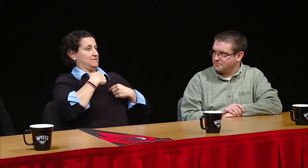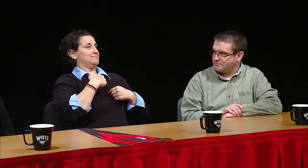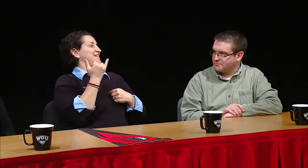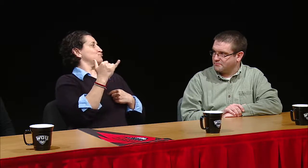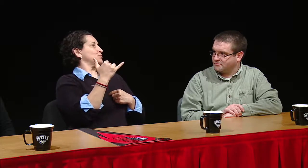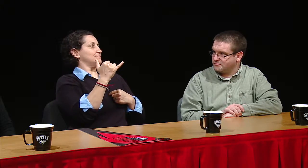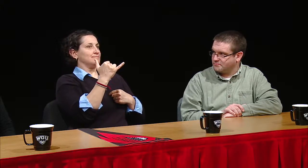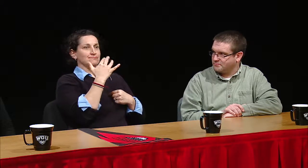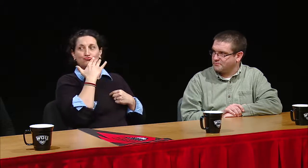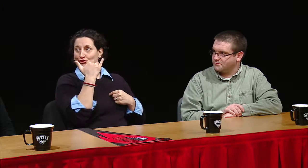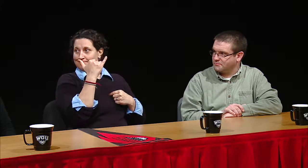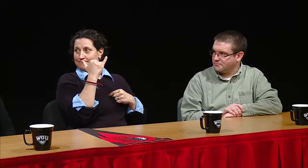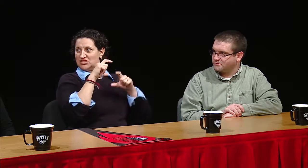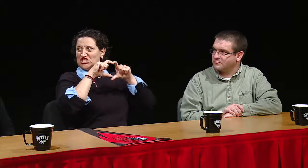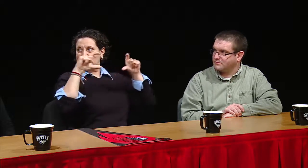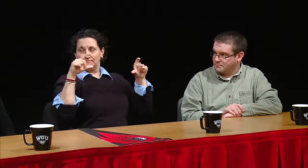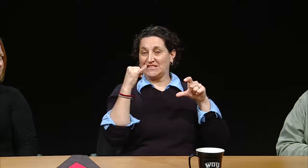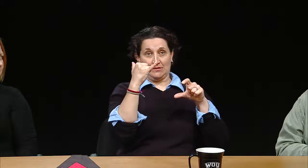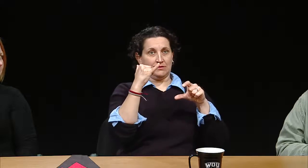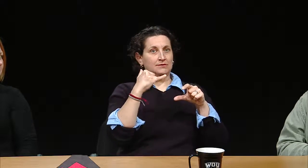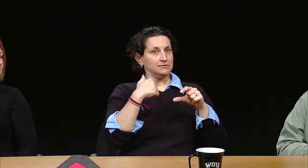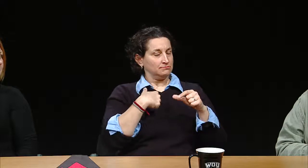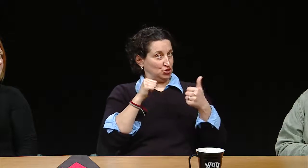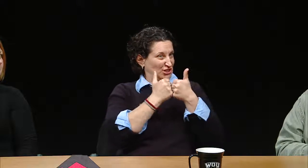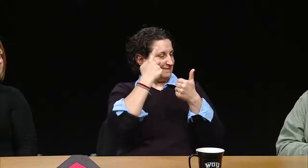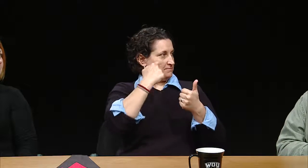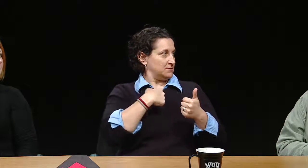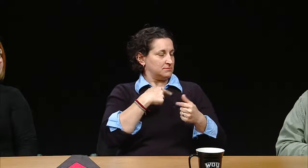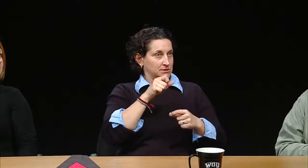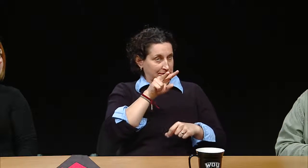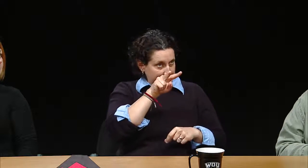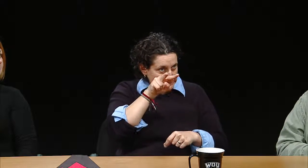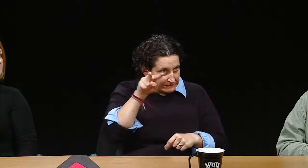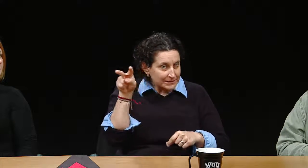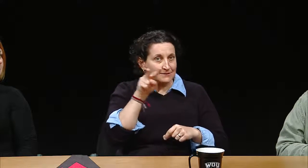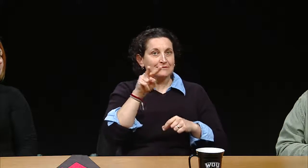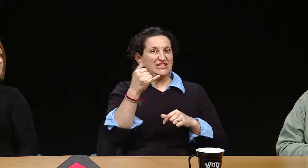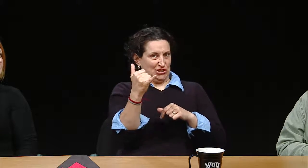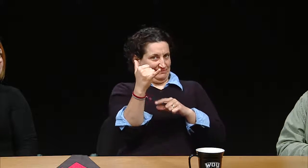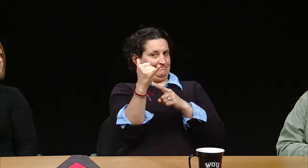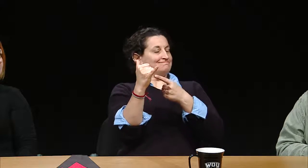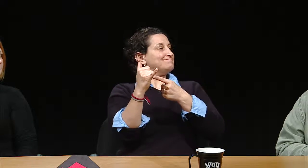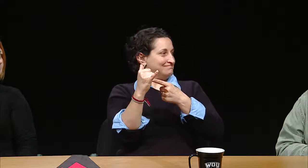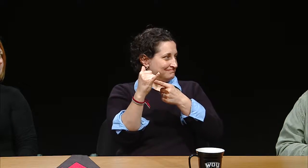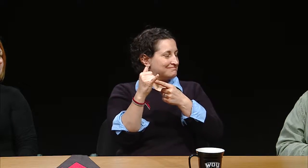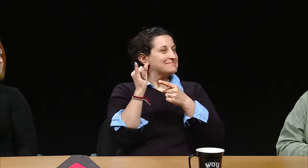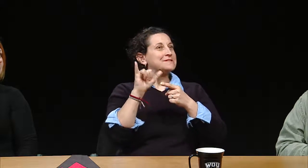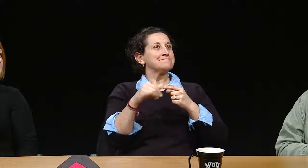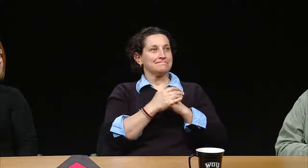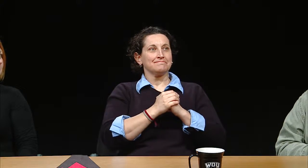but I just remember the joy around captioning in the beginning when, um, when it was real --